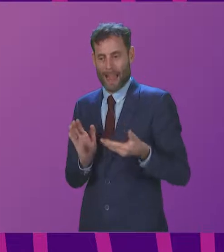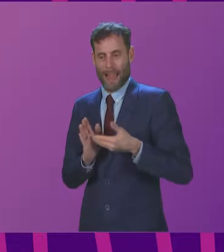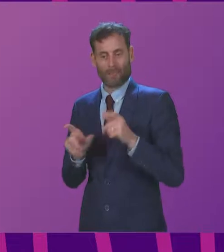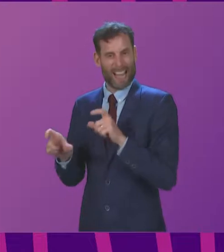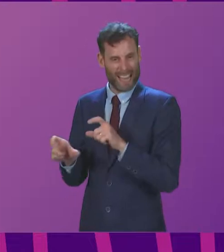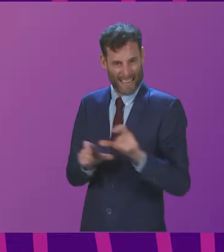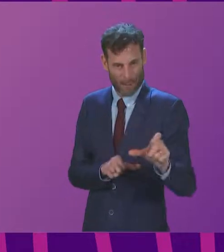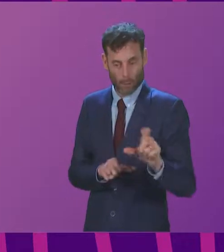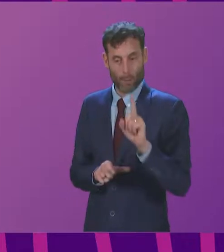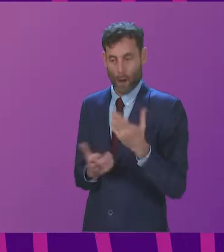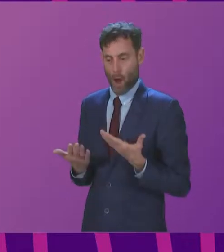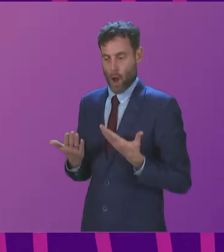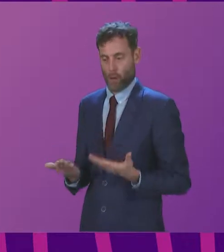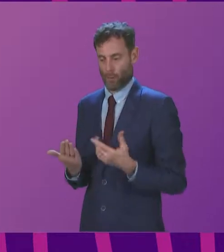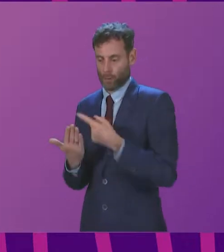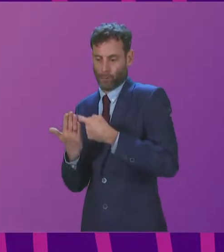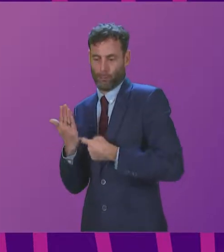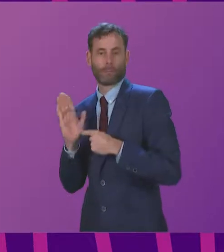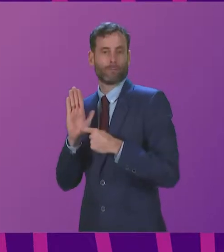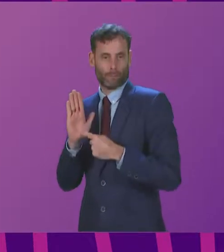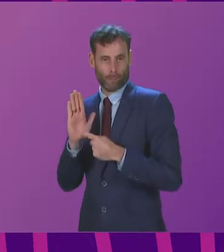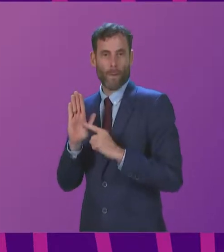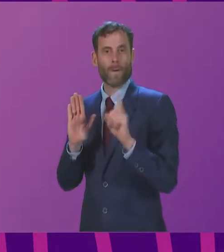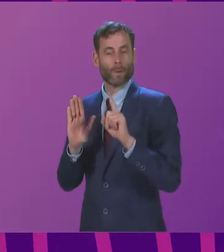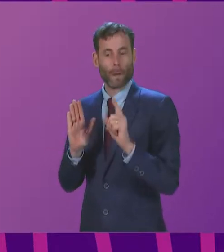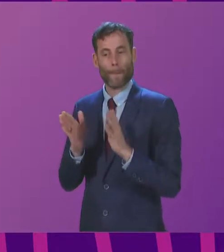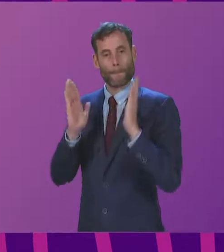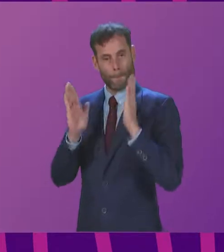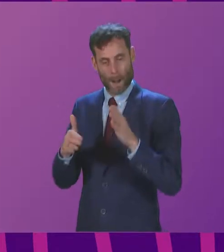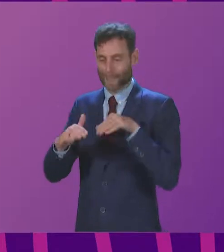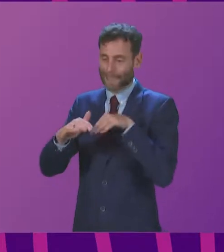all the remaining legal protections, such as the requirement to wear face coverings